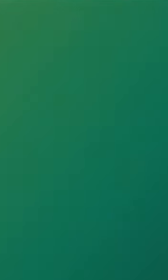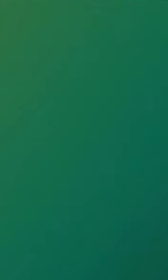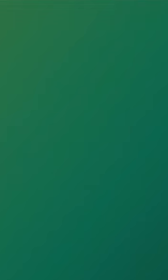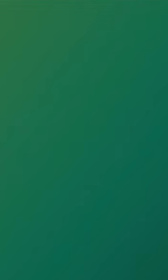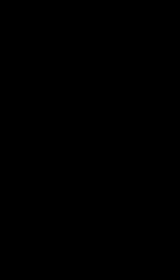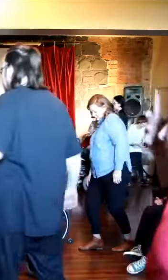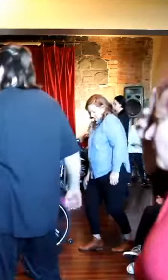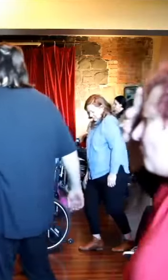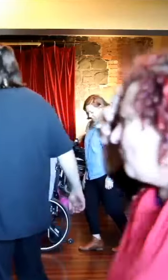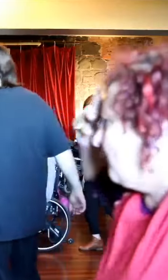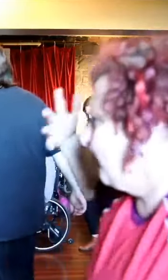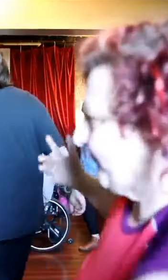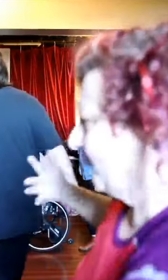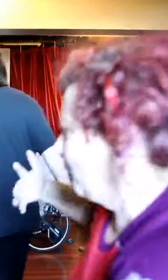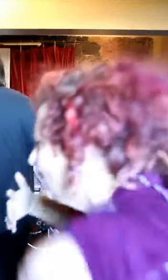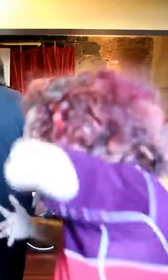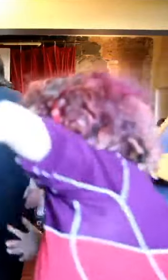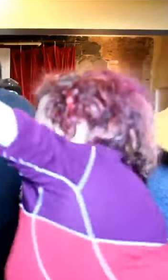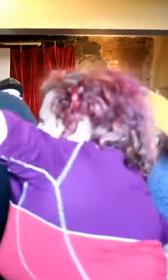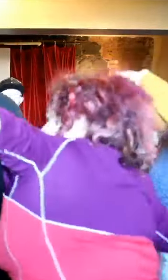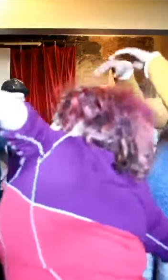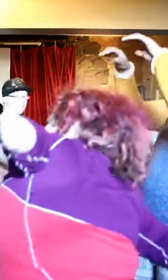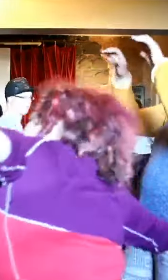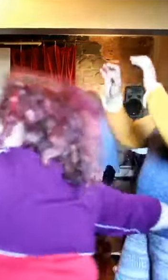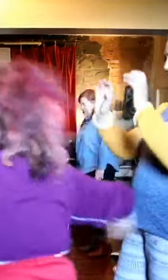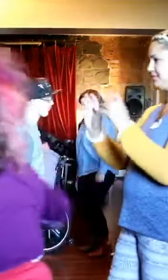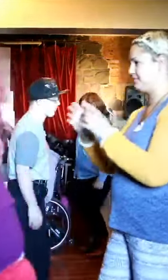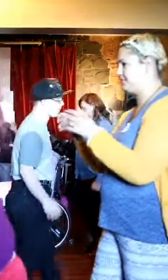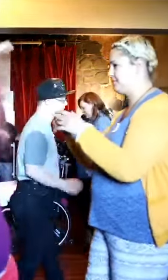in. Much of Kath's art is steeped in her own lived experience.